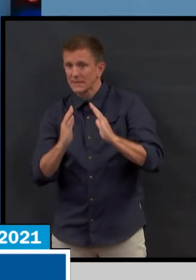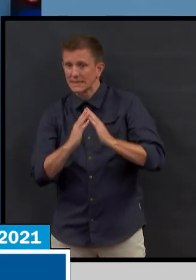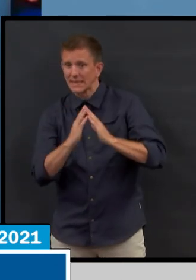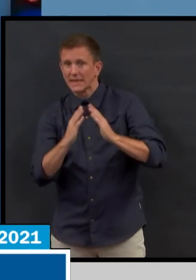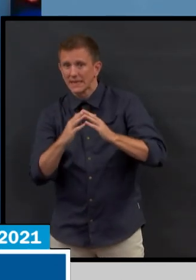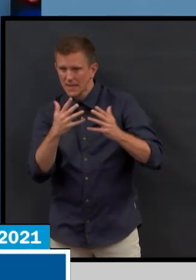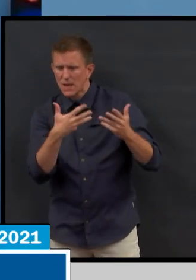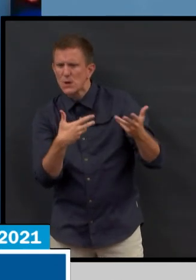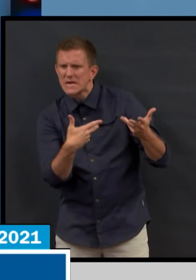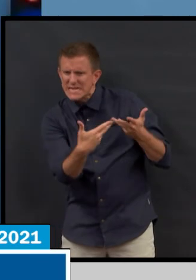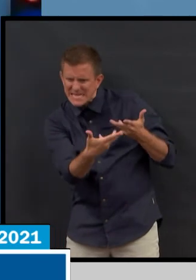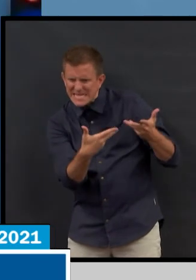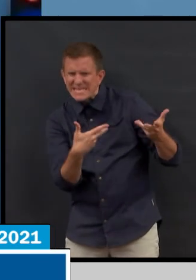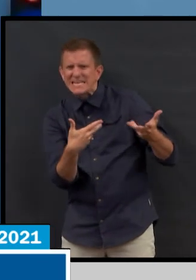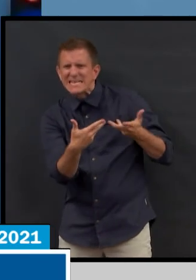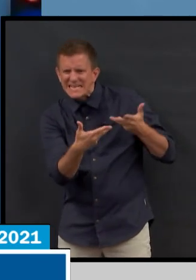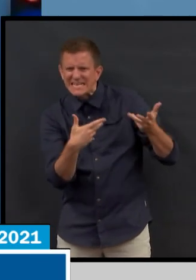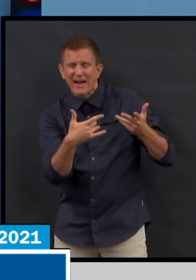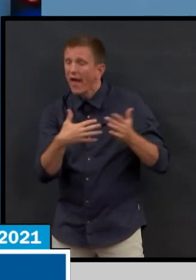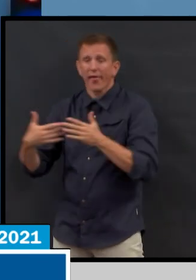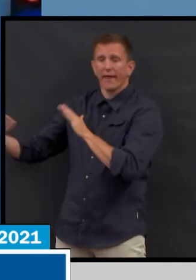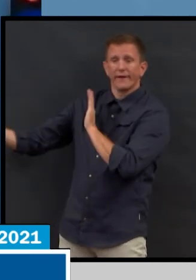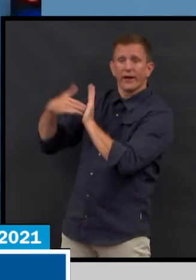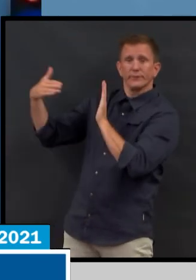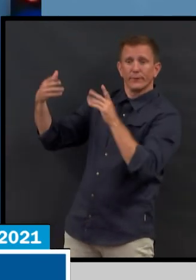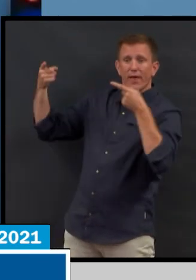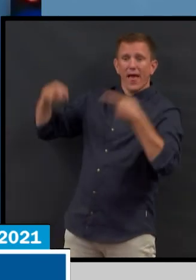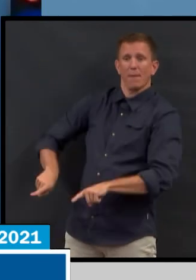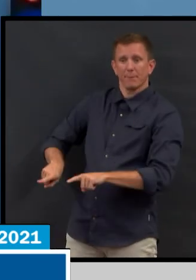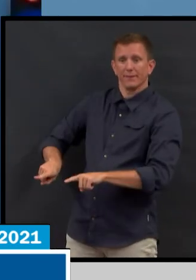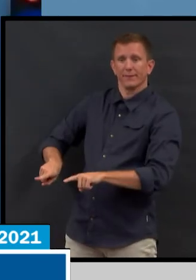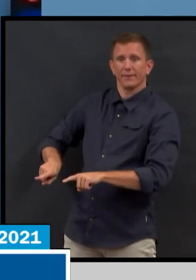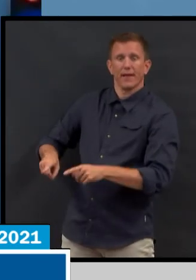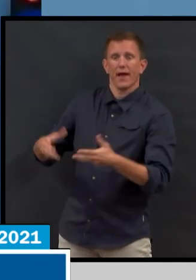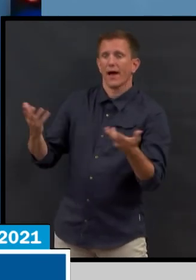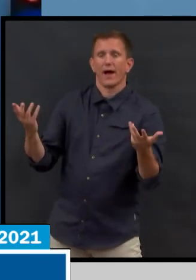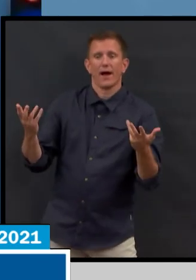provide a higher cost so that they could continue that process of serving our youth our marginalized